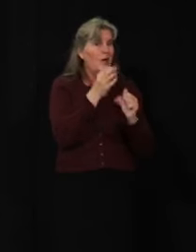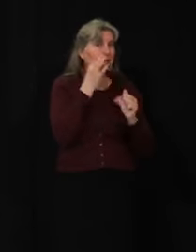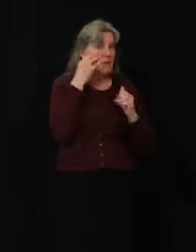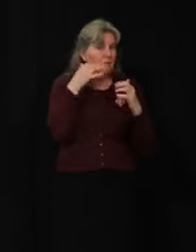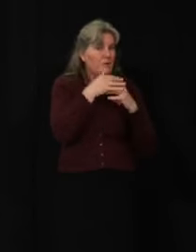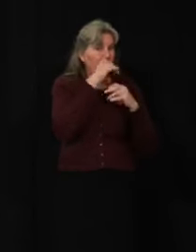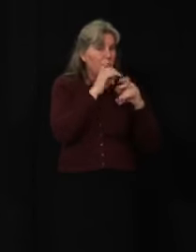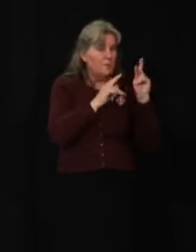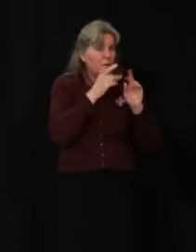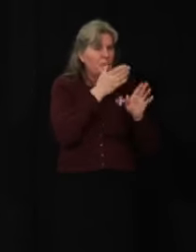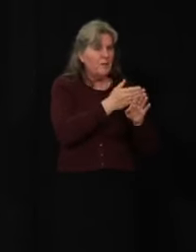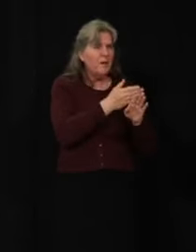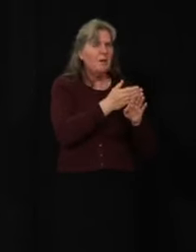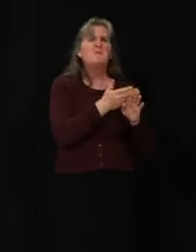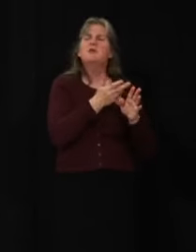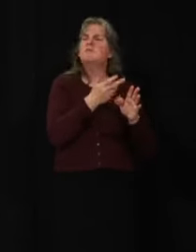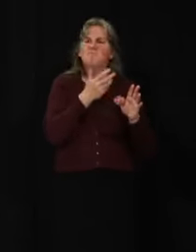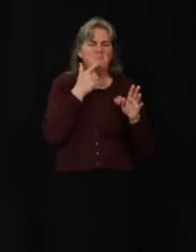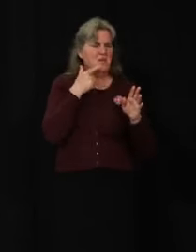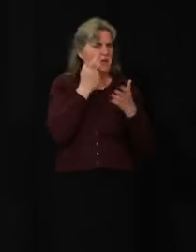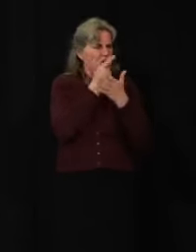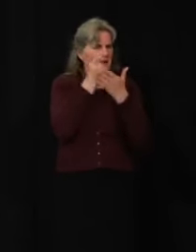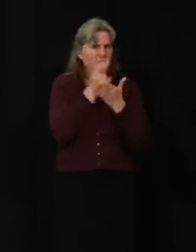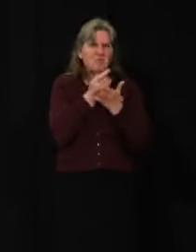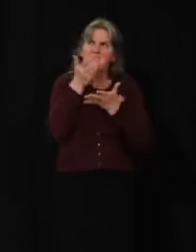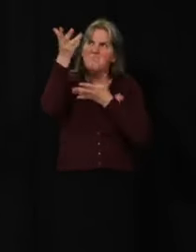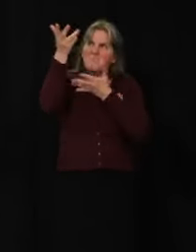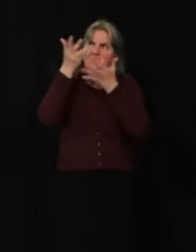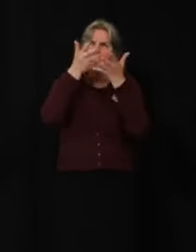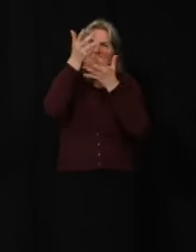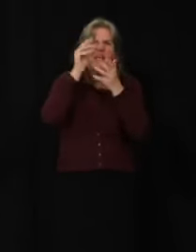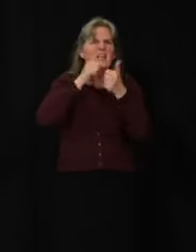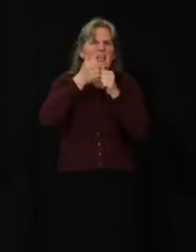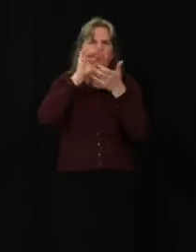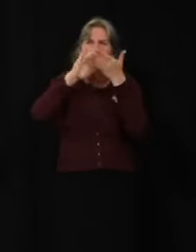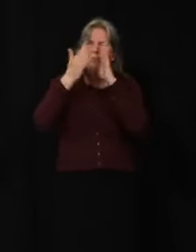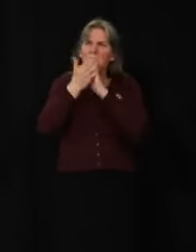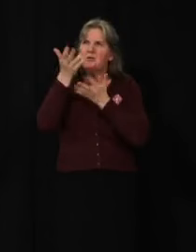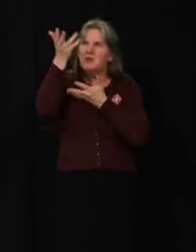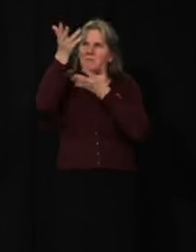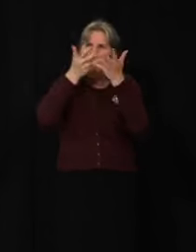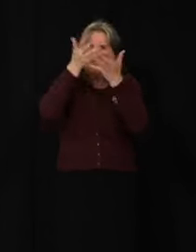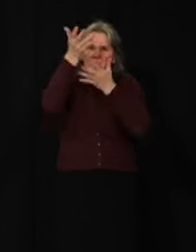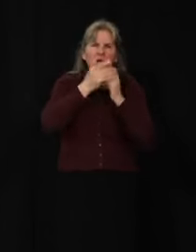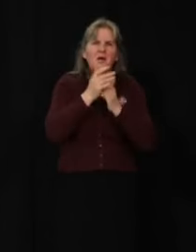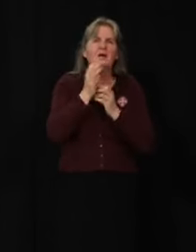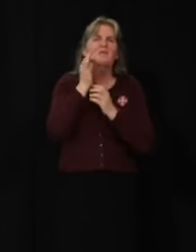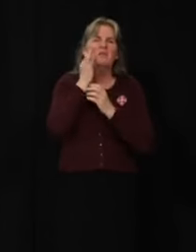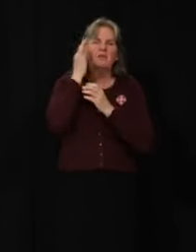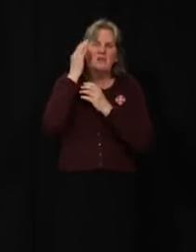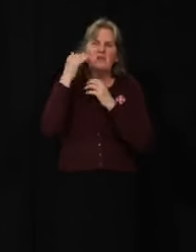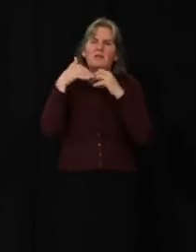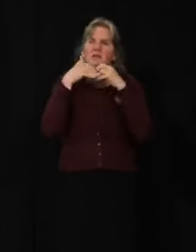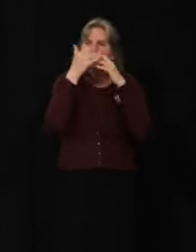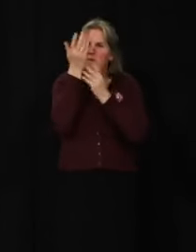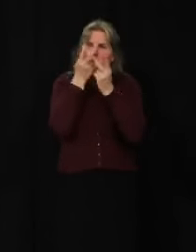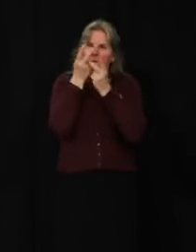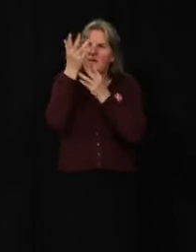periods are going to determine how we move forward. That is as hard of a deadline as we are going to give at this